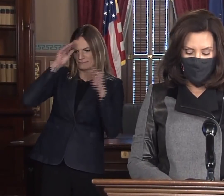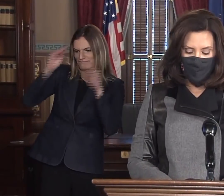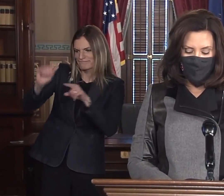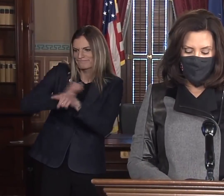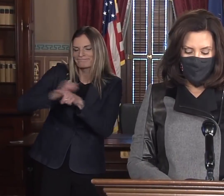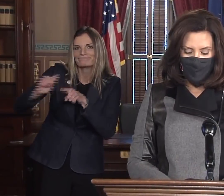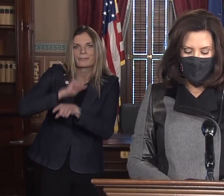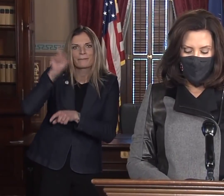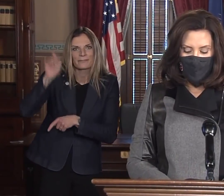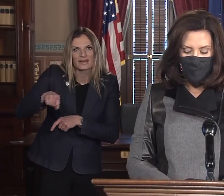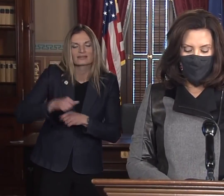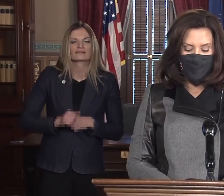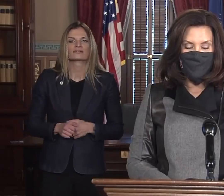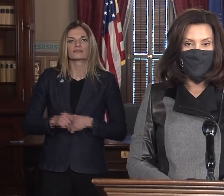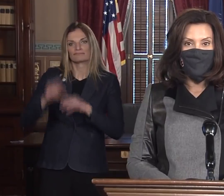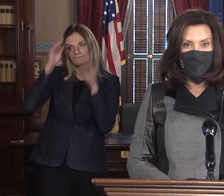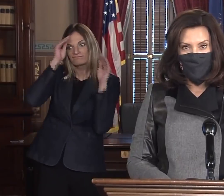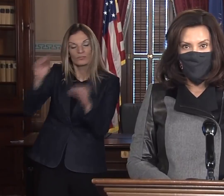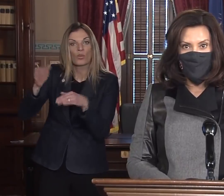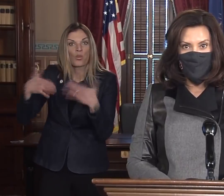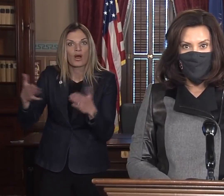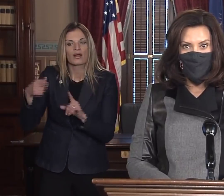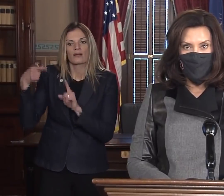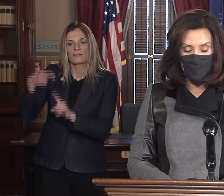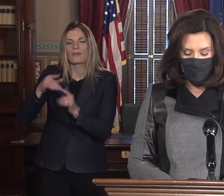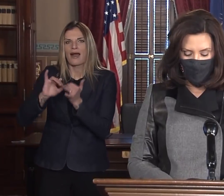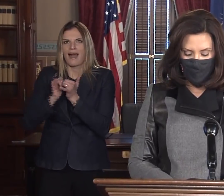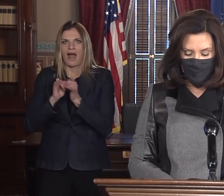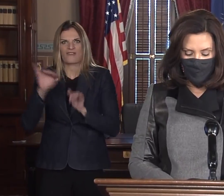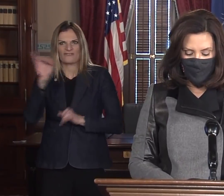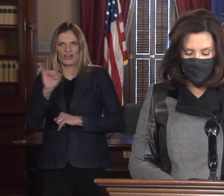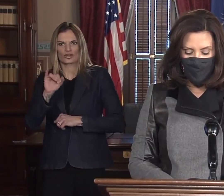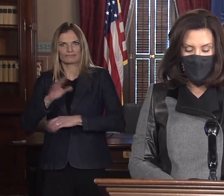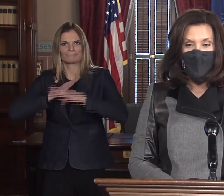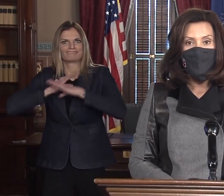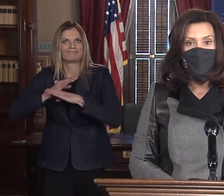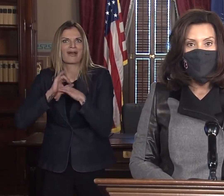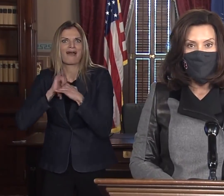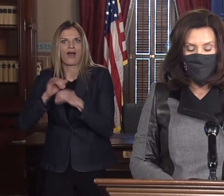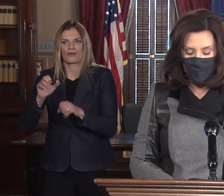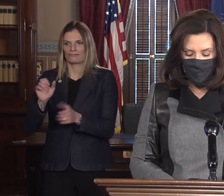AND PROVIDE THOROUGH TRAINING TO THEIR EMPLOYEES, TRAINING THAT